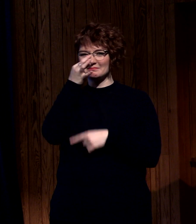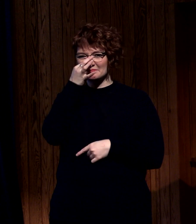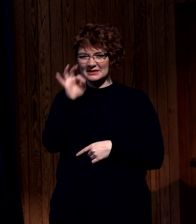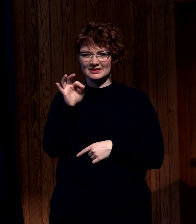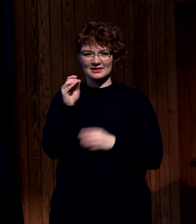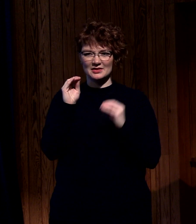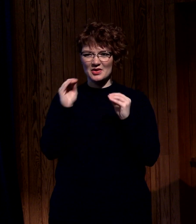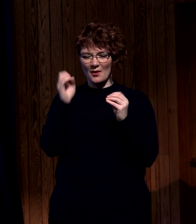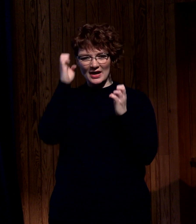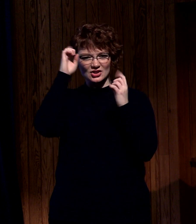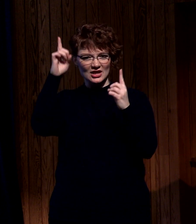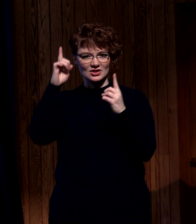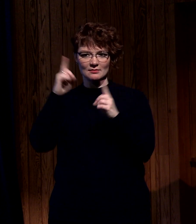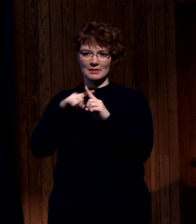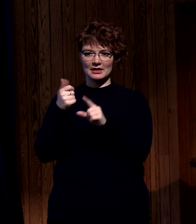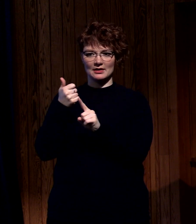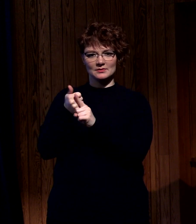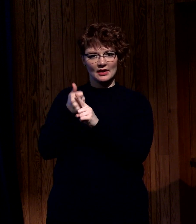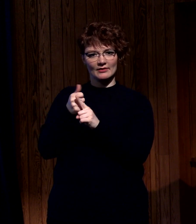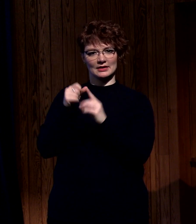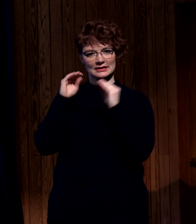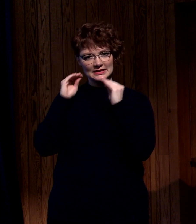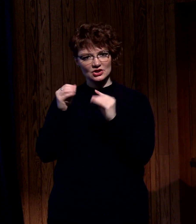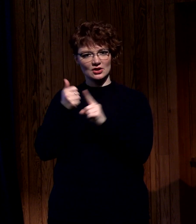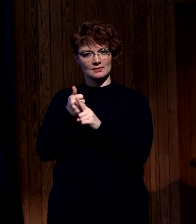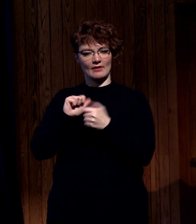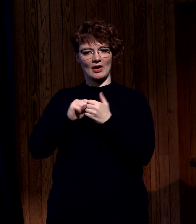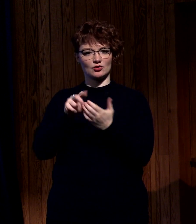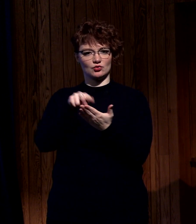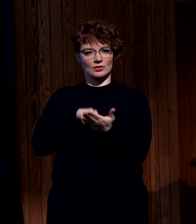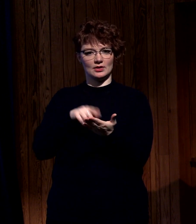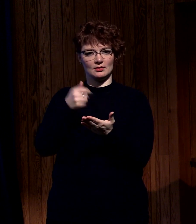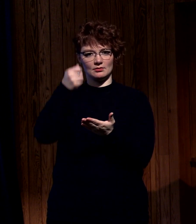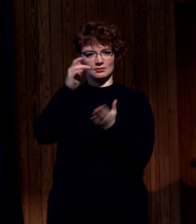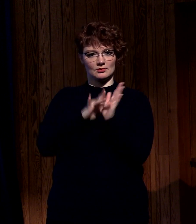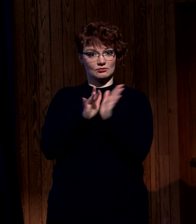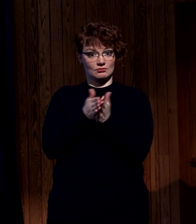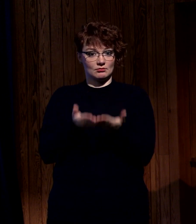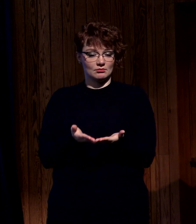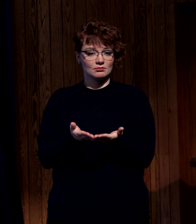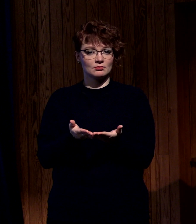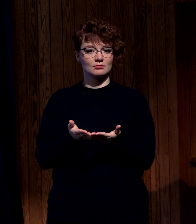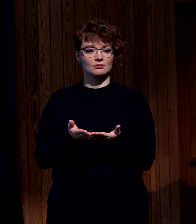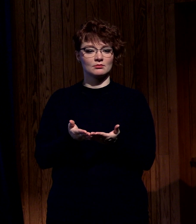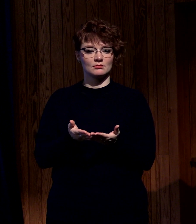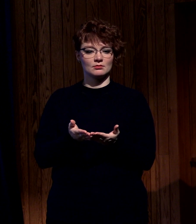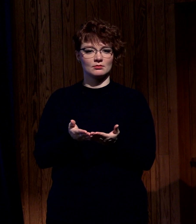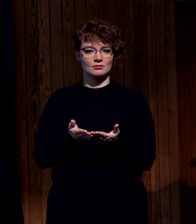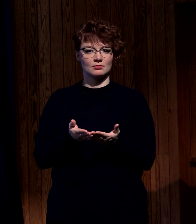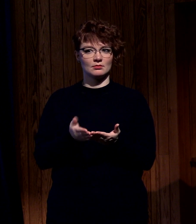teach himself to read God's word. This was his rule of life,